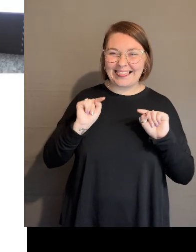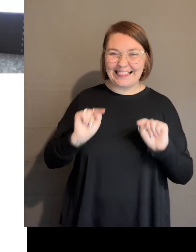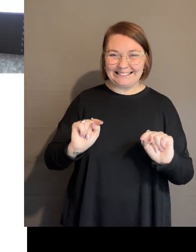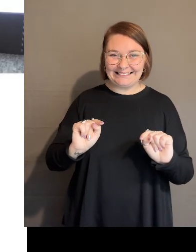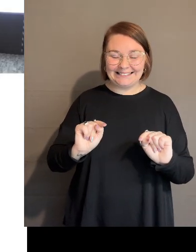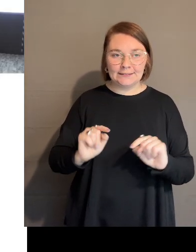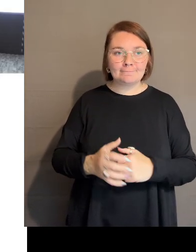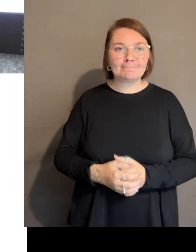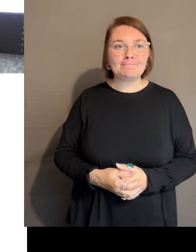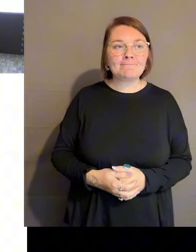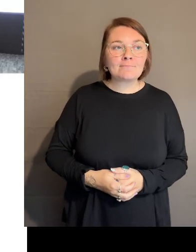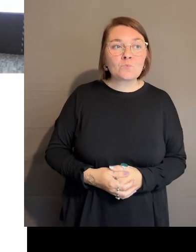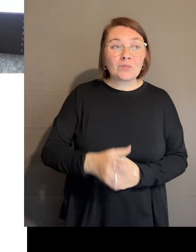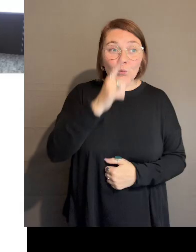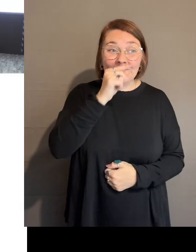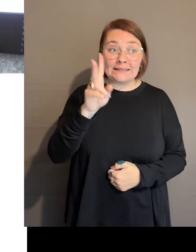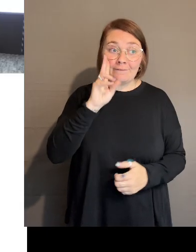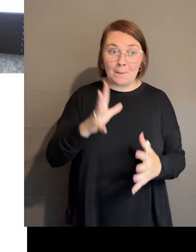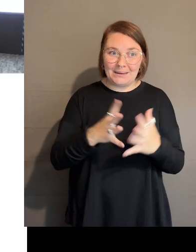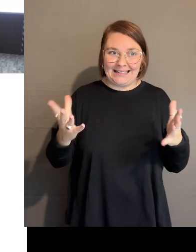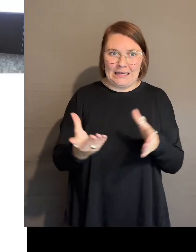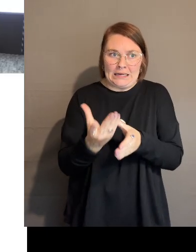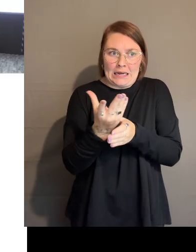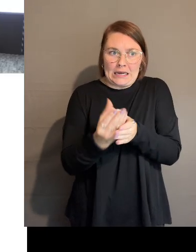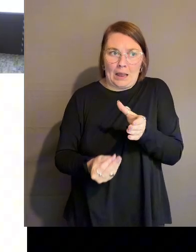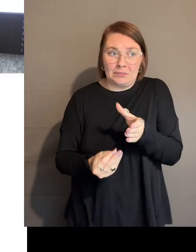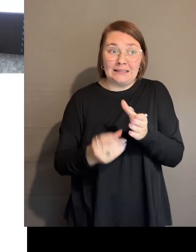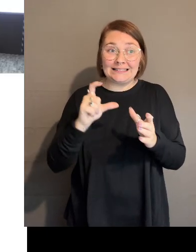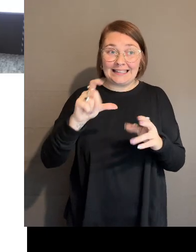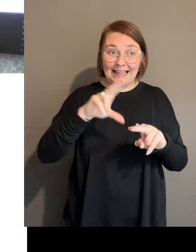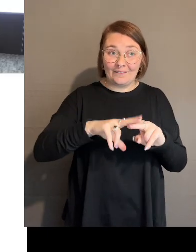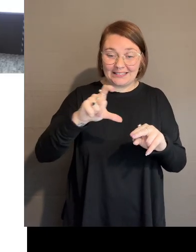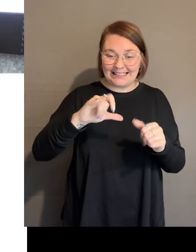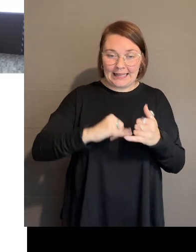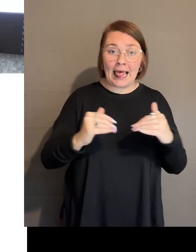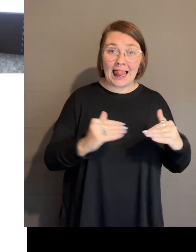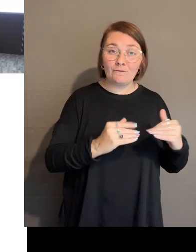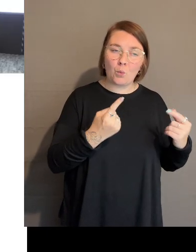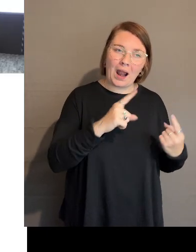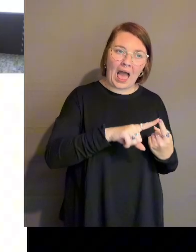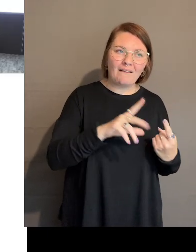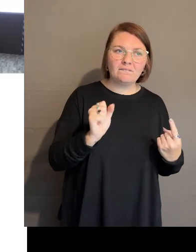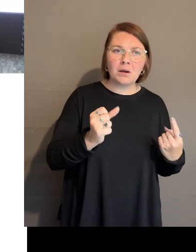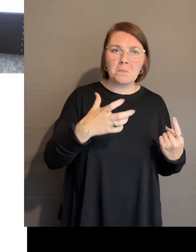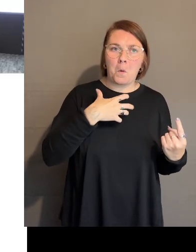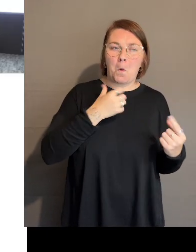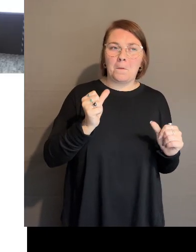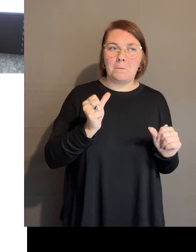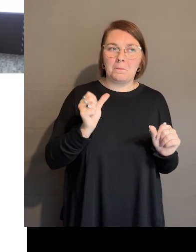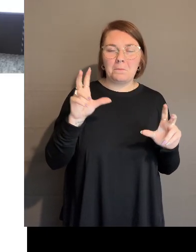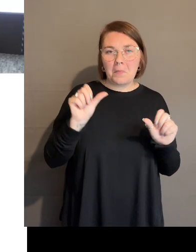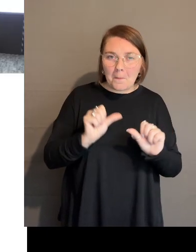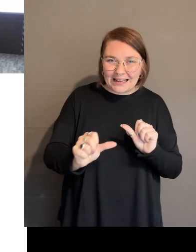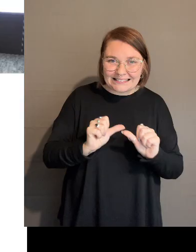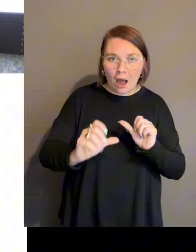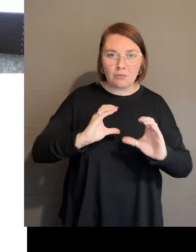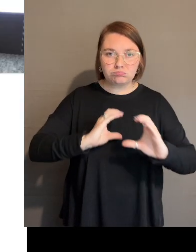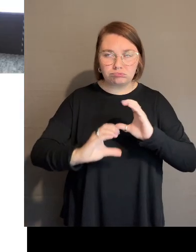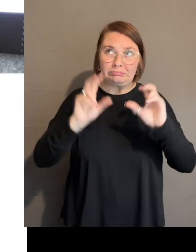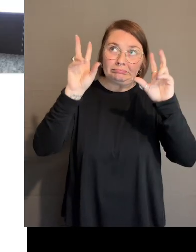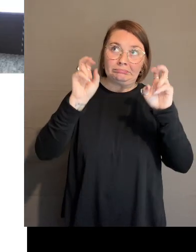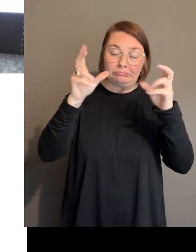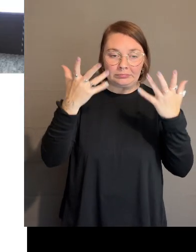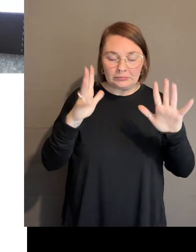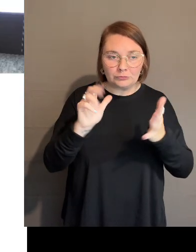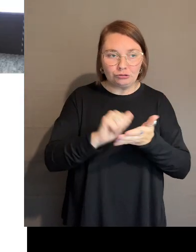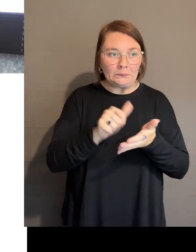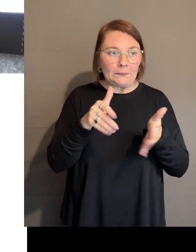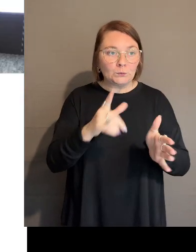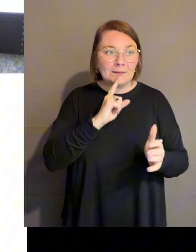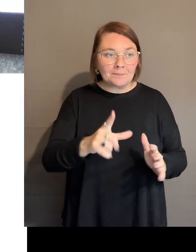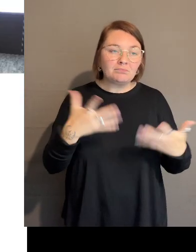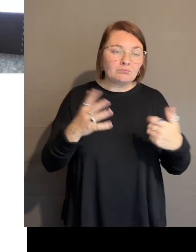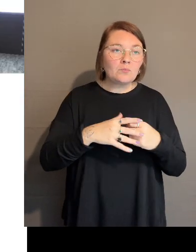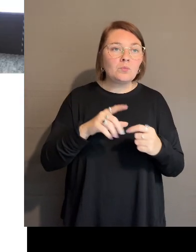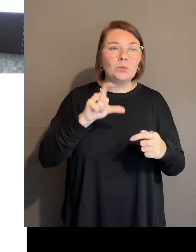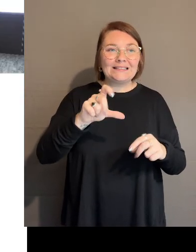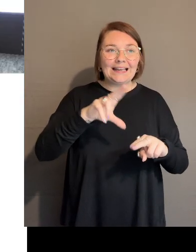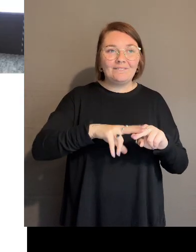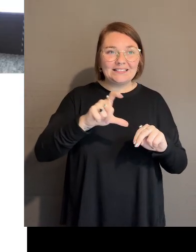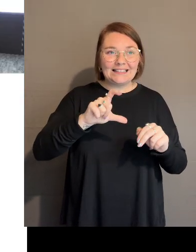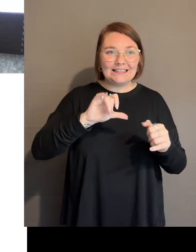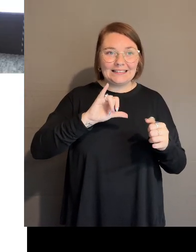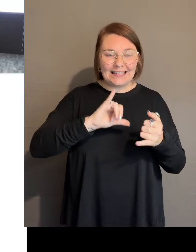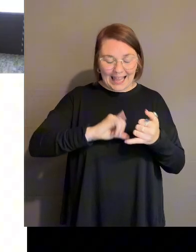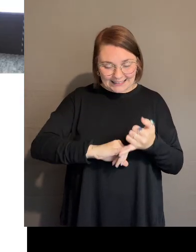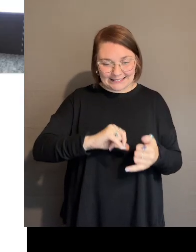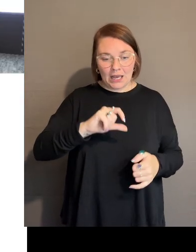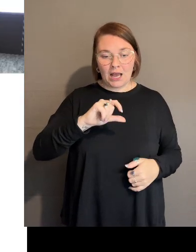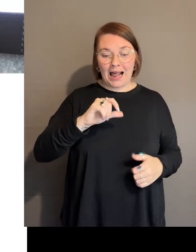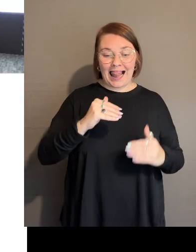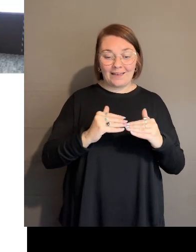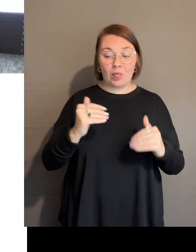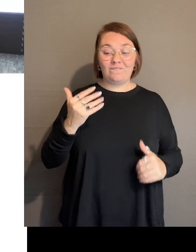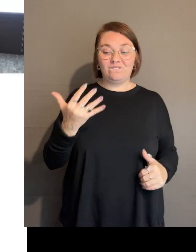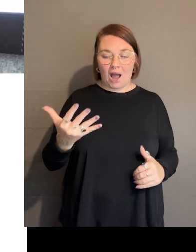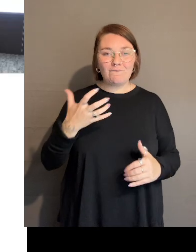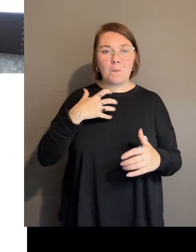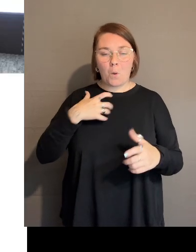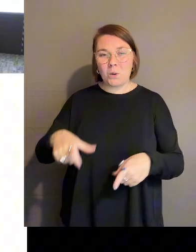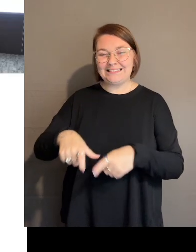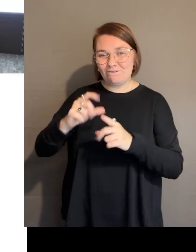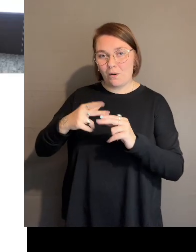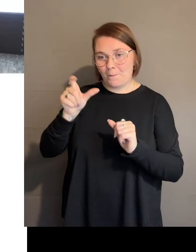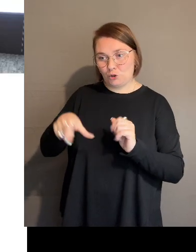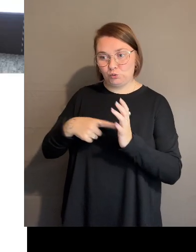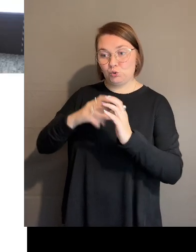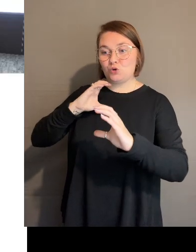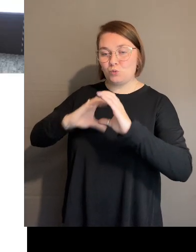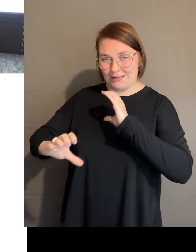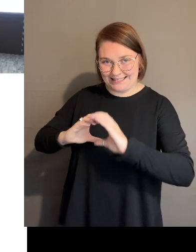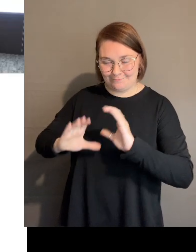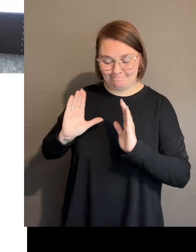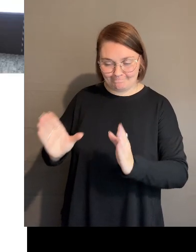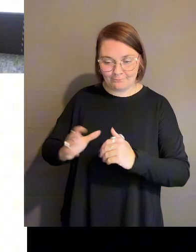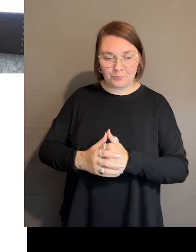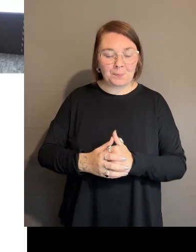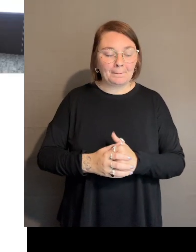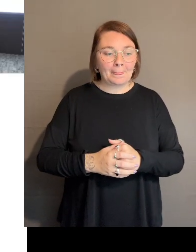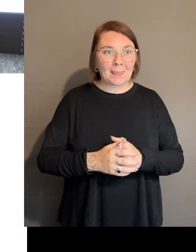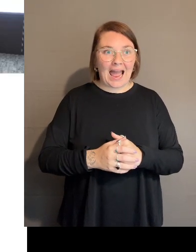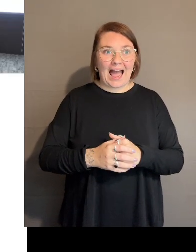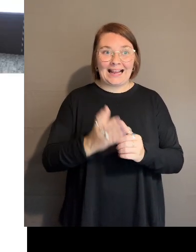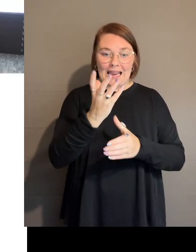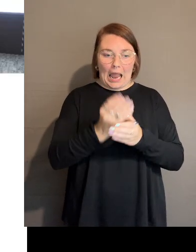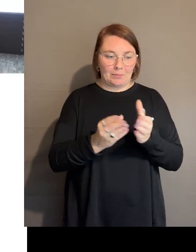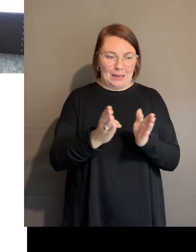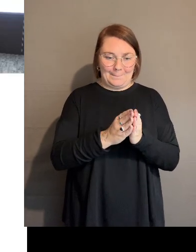You can see there's quite a big gap, so if you have CFCS Level 1, you have sort of a better, communication, if you will. Whereas CFCS Level 5, it's more difficult for the person to communicate. And there's quite a big gap here.